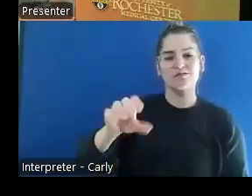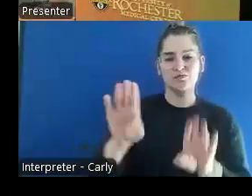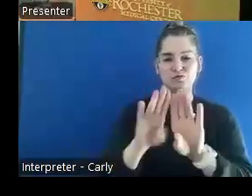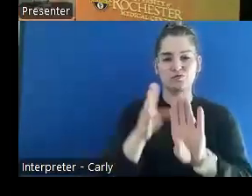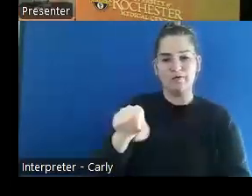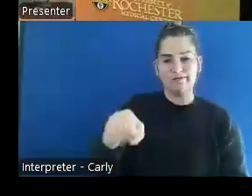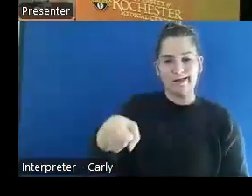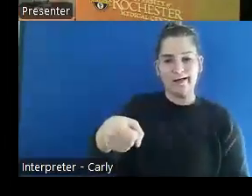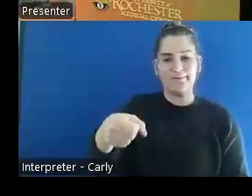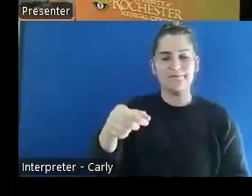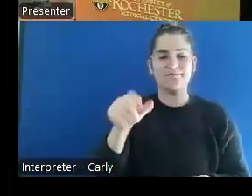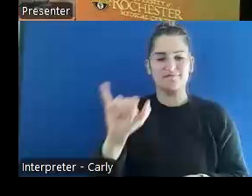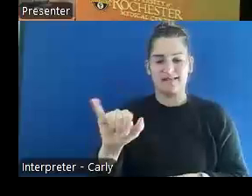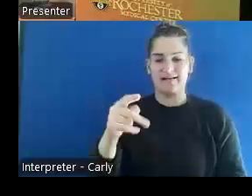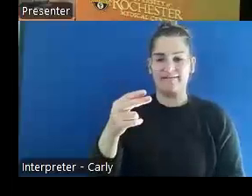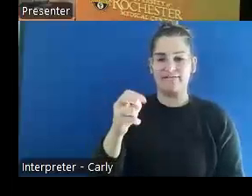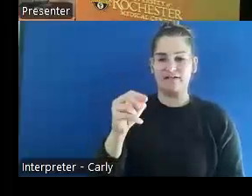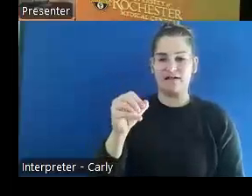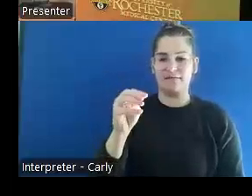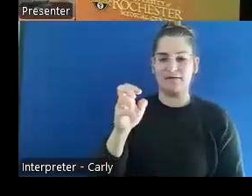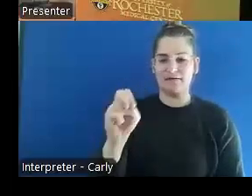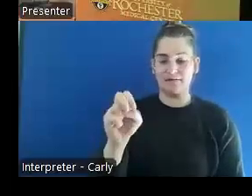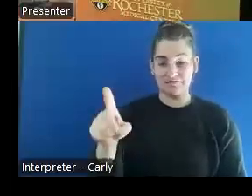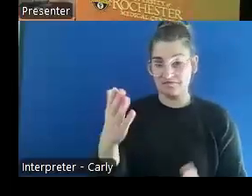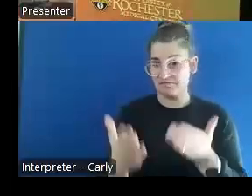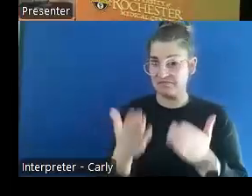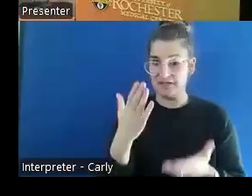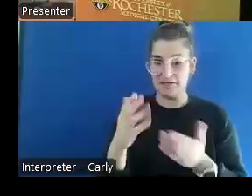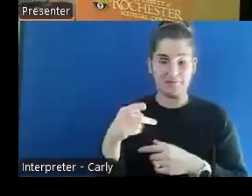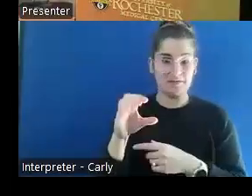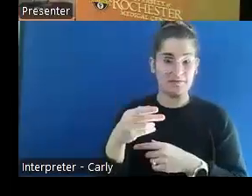you have a patient in their outpatient office you know the PCP thinks that they're getting all the